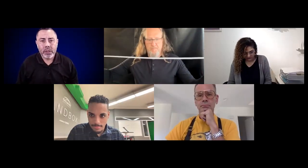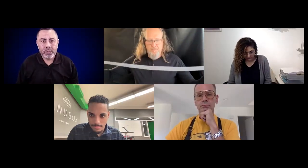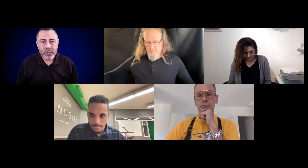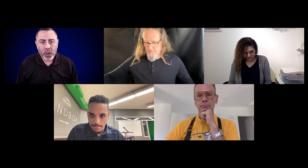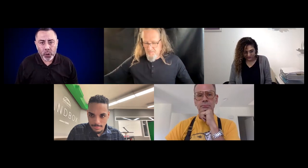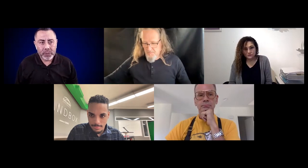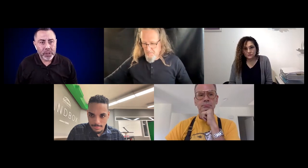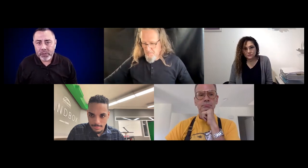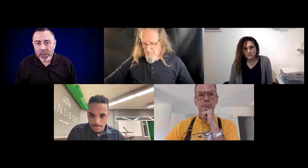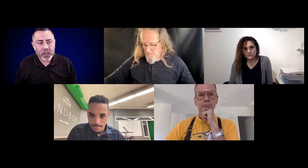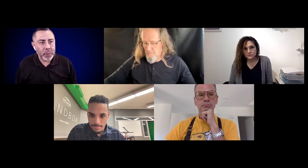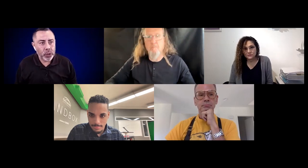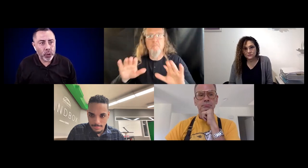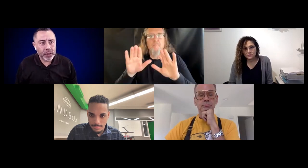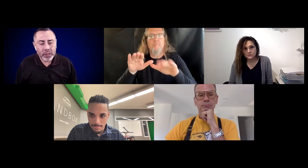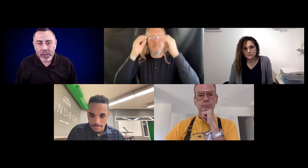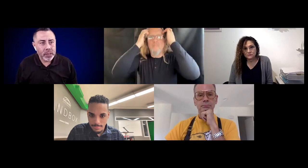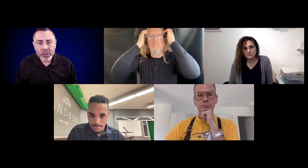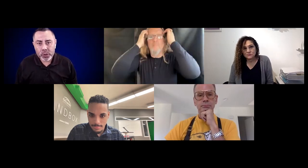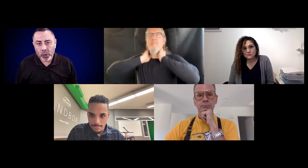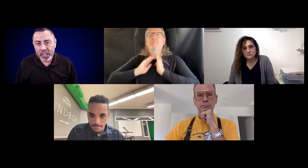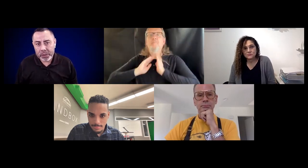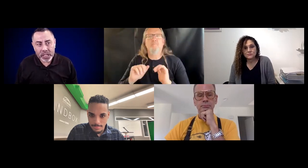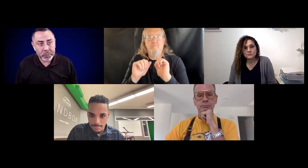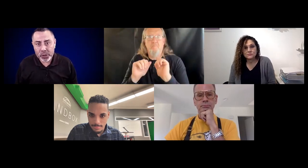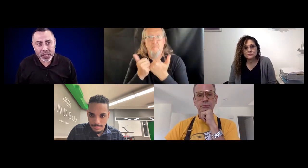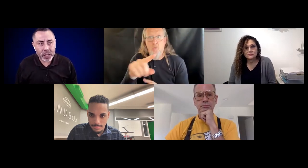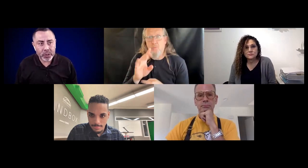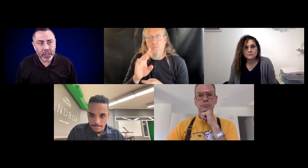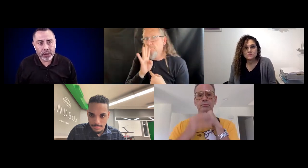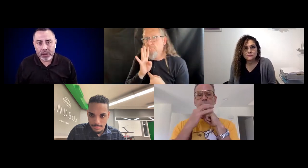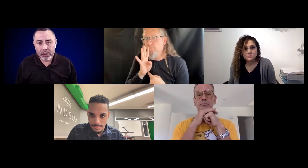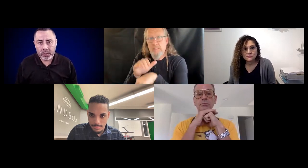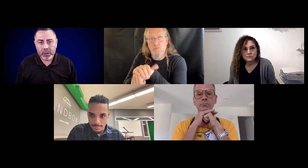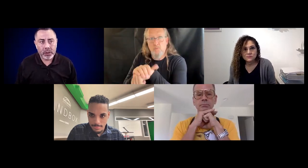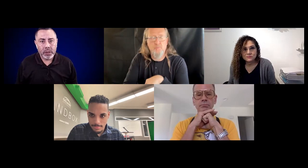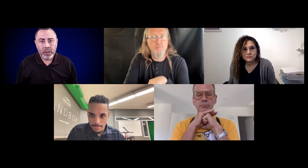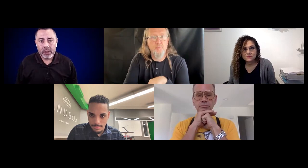Okay. I've got my cord holding up to the camera here.